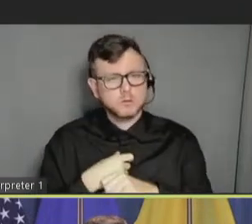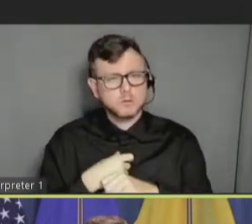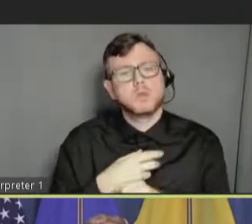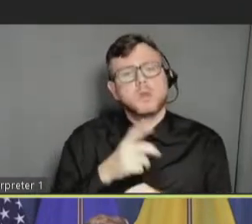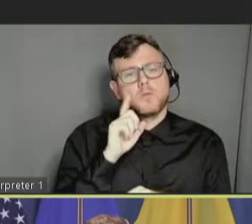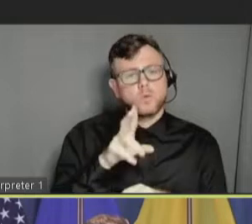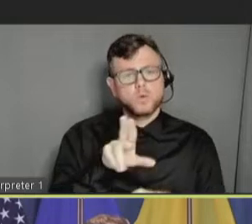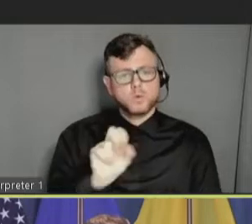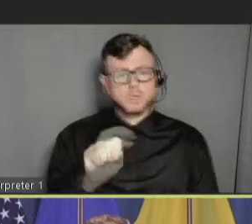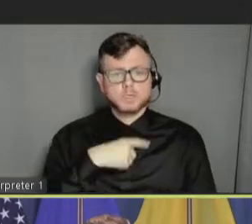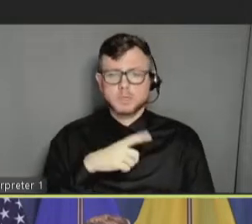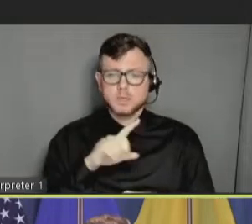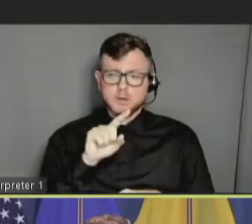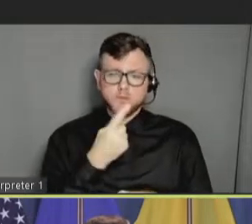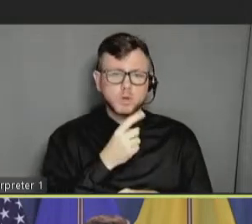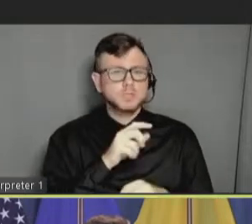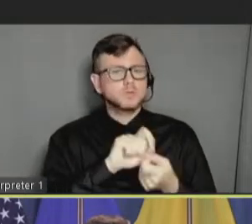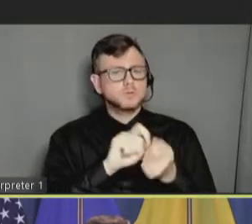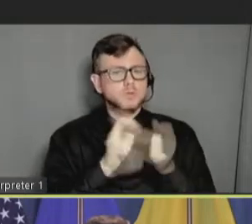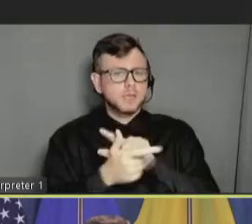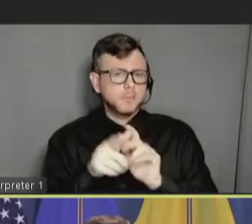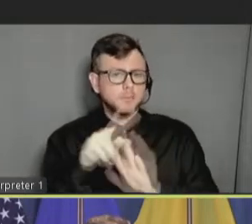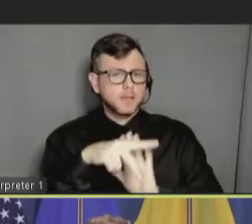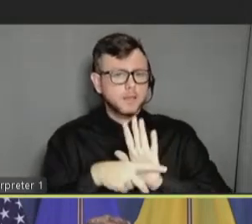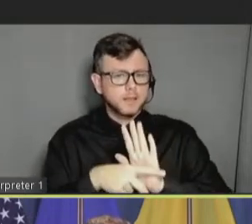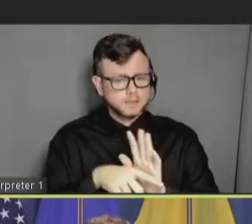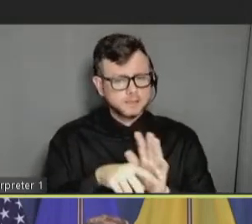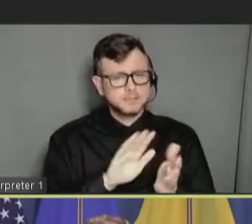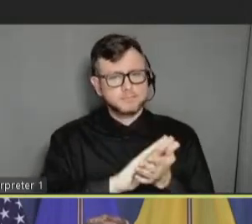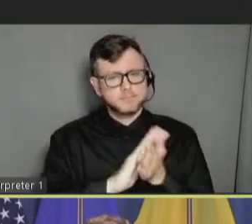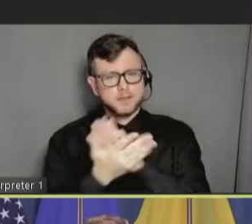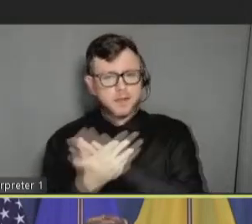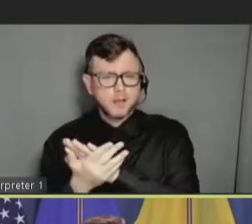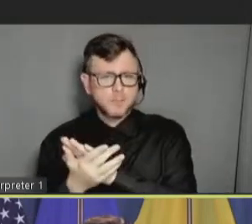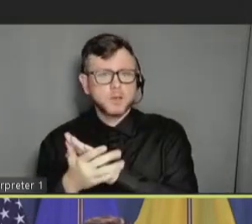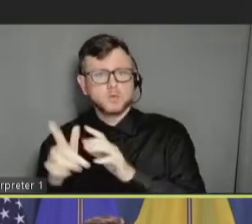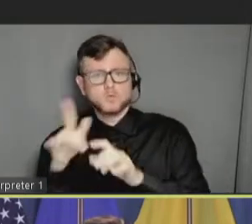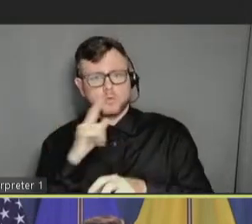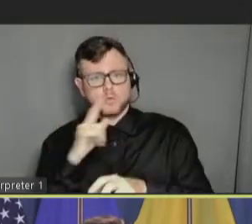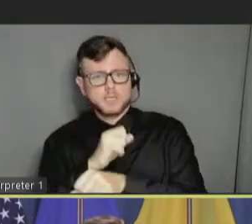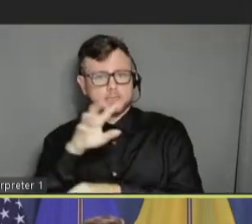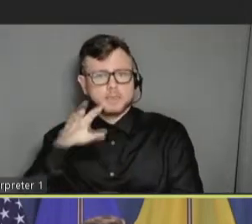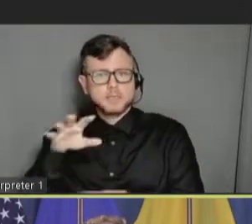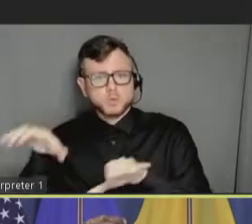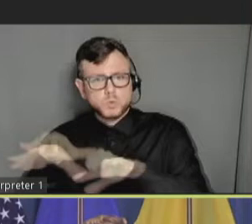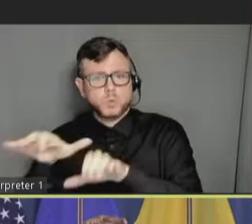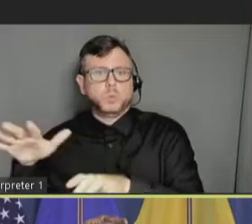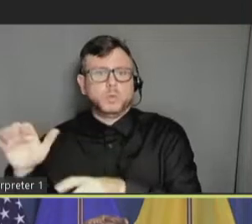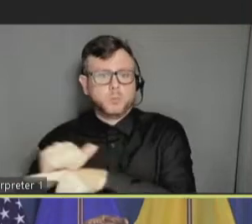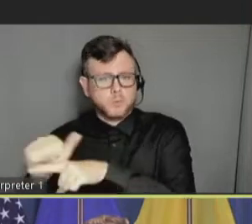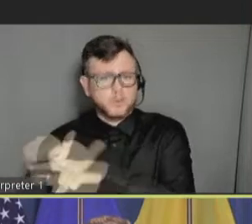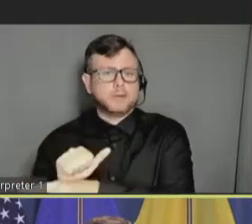successfully translating policy into practice is key to achieving immunization goals. While